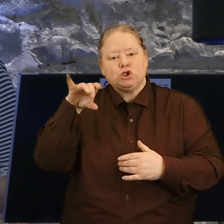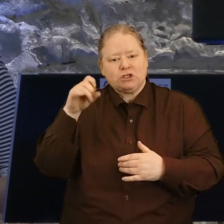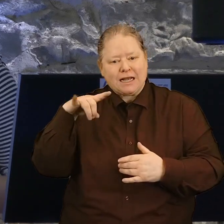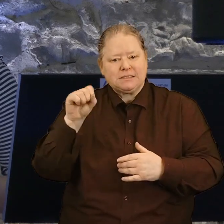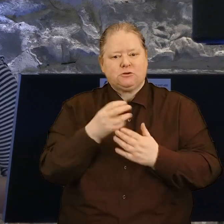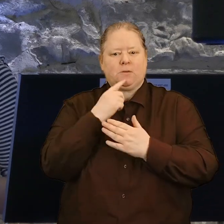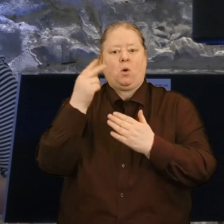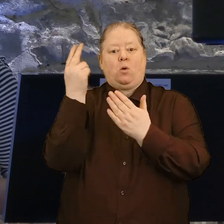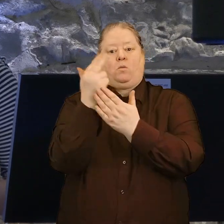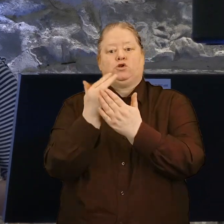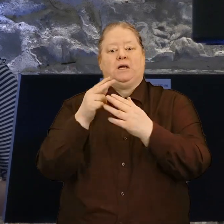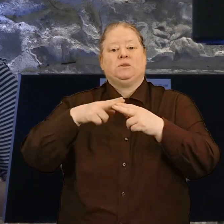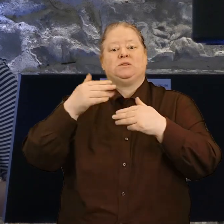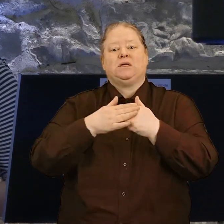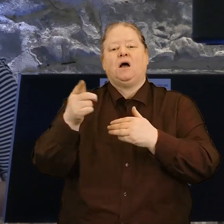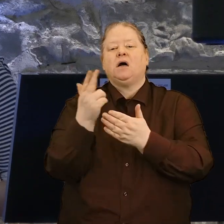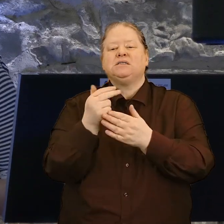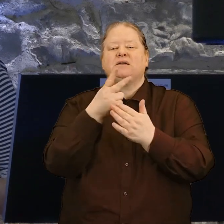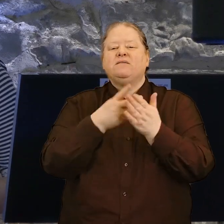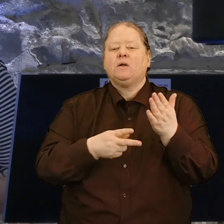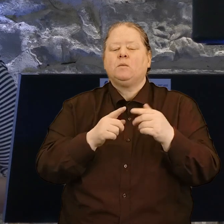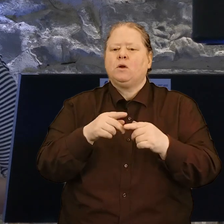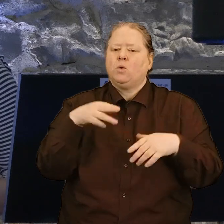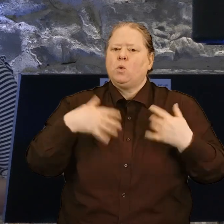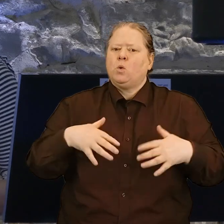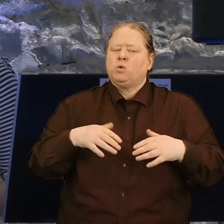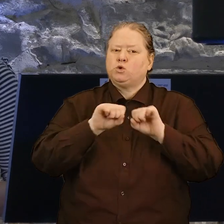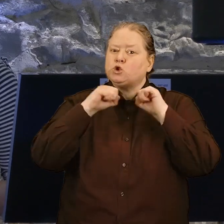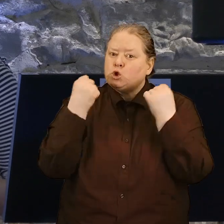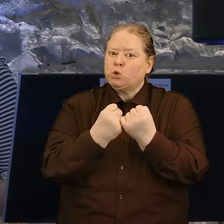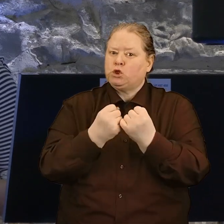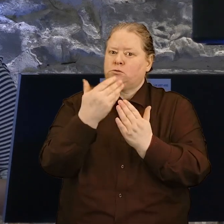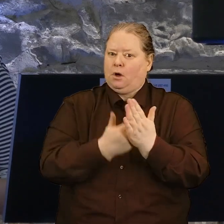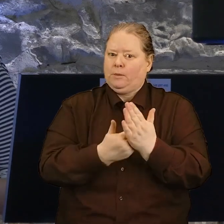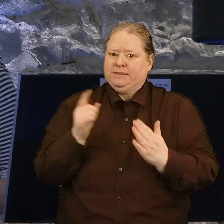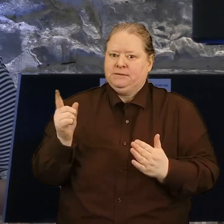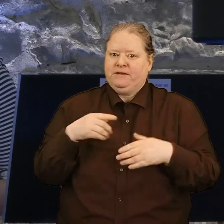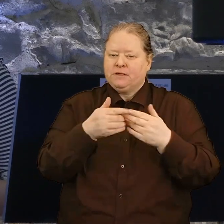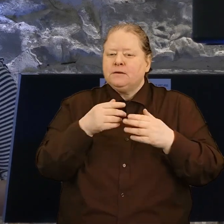portraits outside the artistic value proved to be a remarkable social documents giving insight into the attitudes to doctors